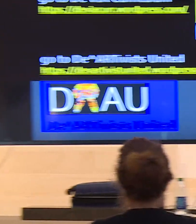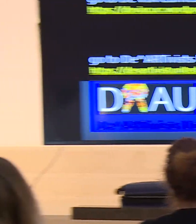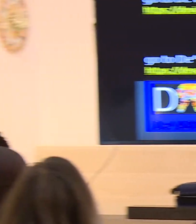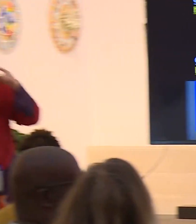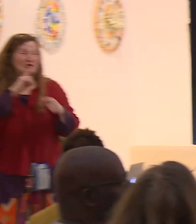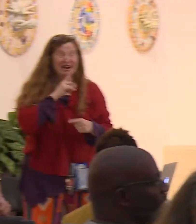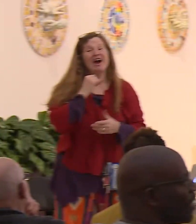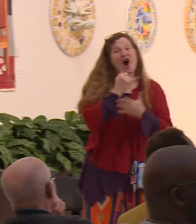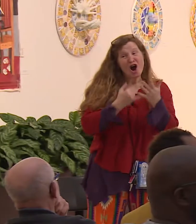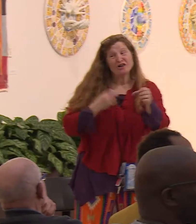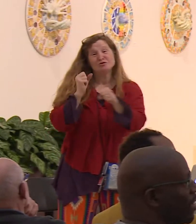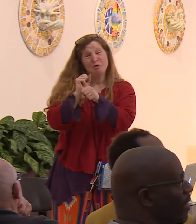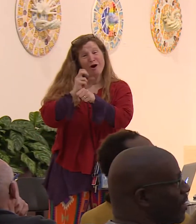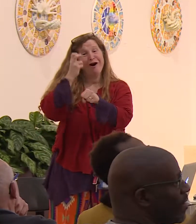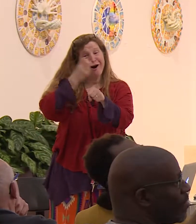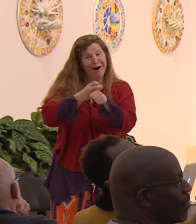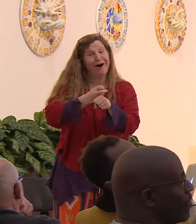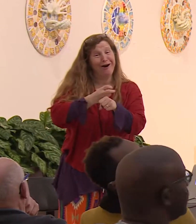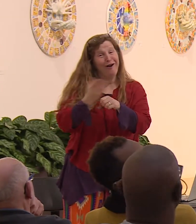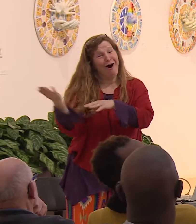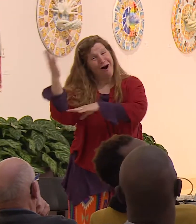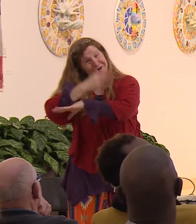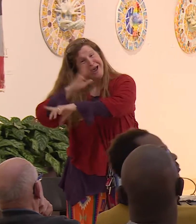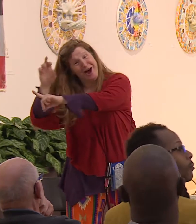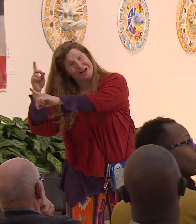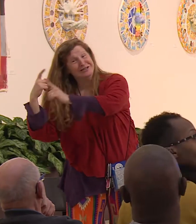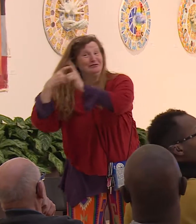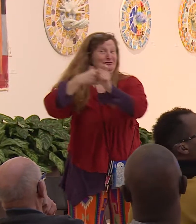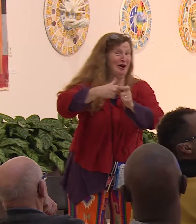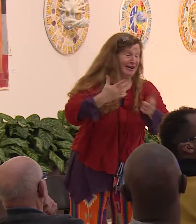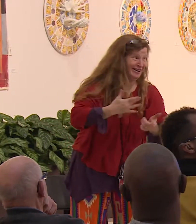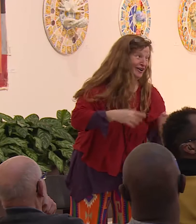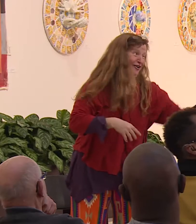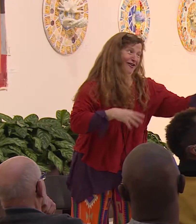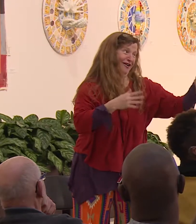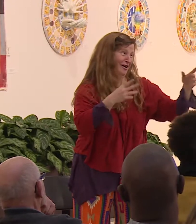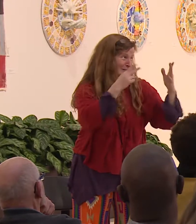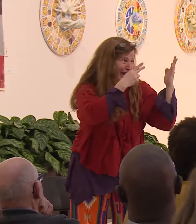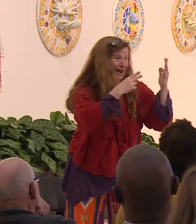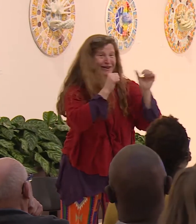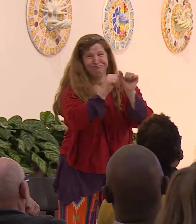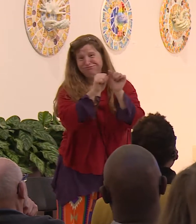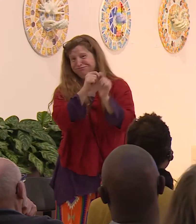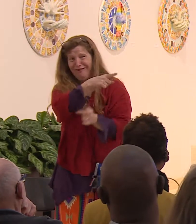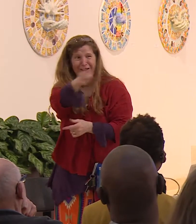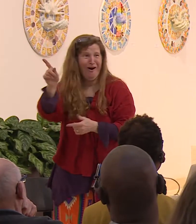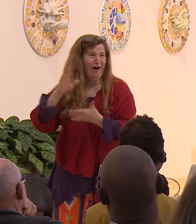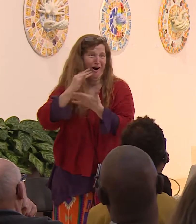He's the tall guy with the glasses. His artwork--I mean, he is an artist, he created work all day, he's been teaching,